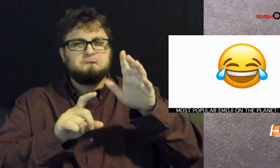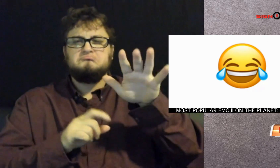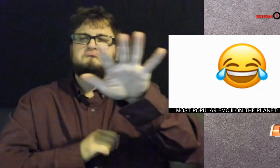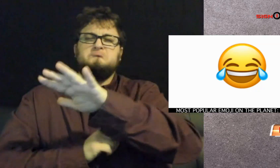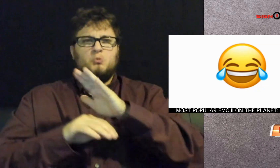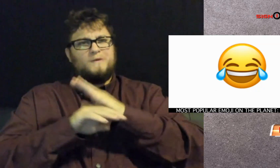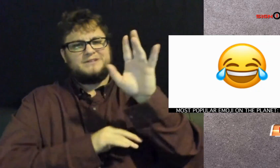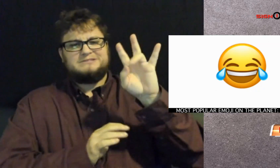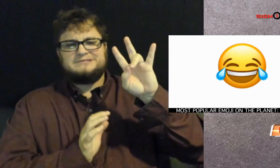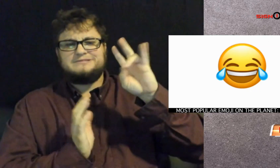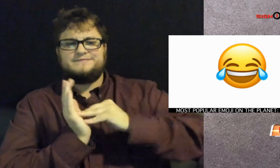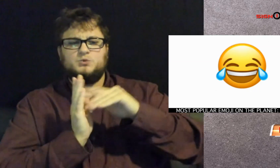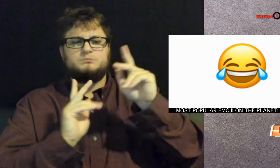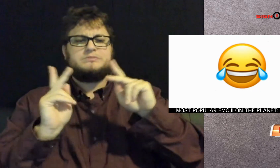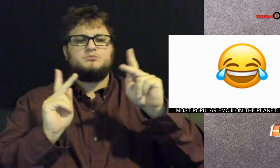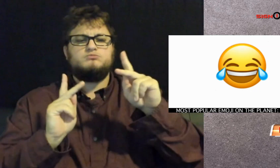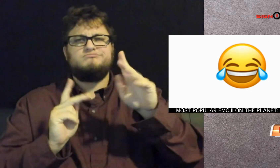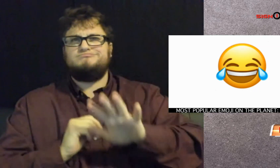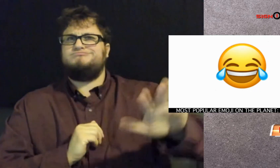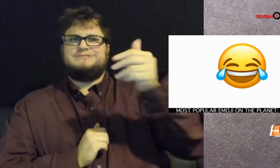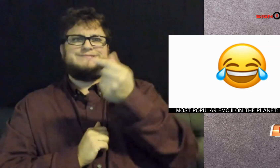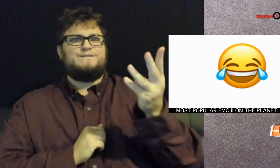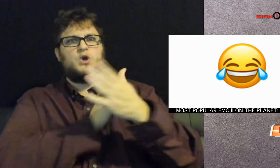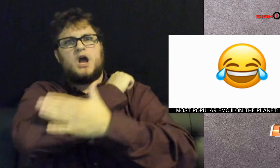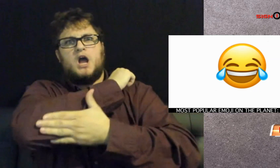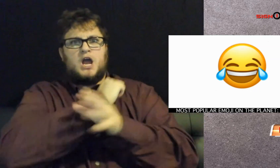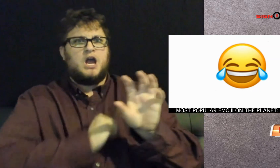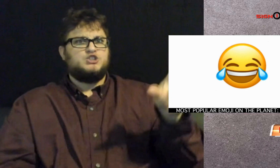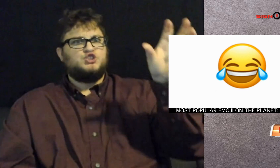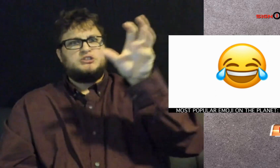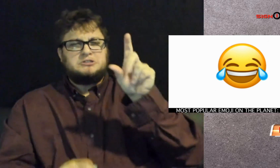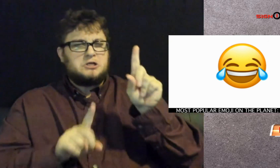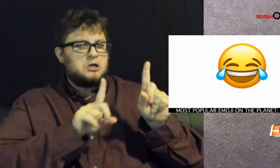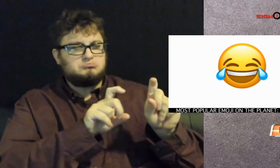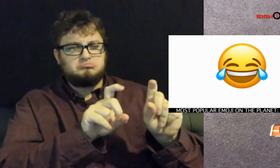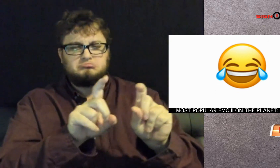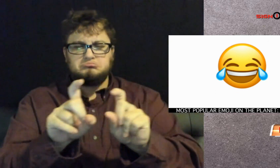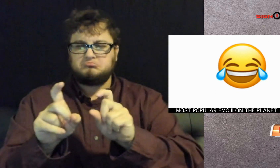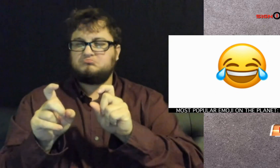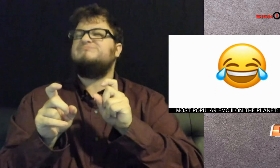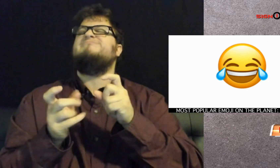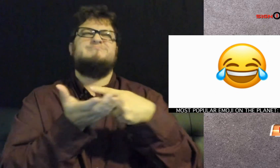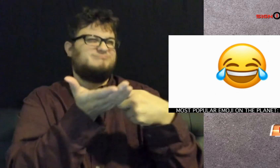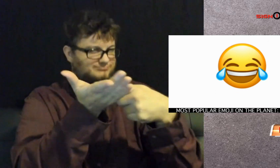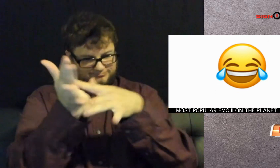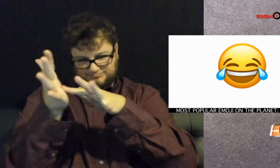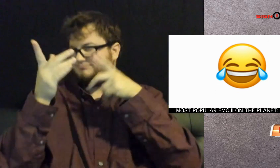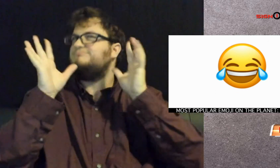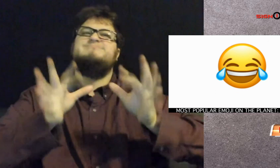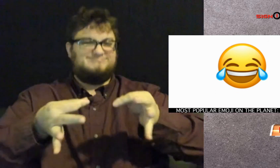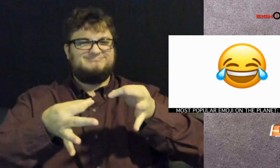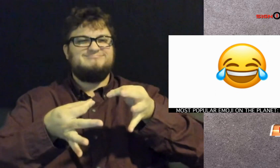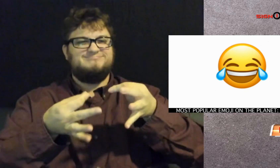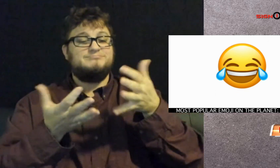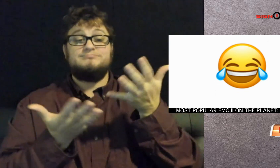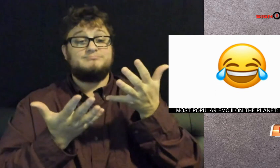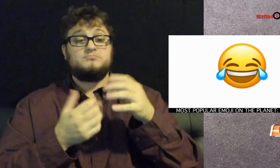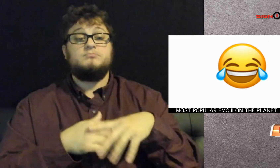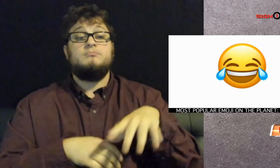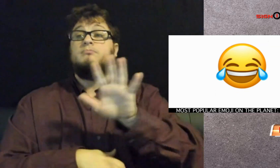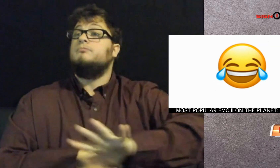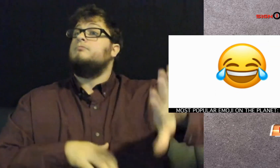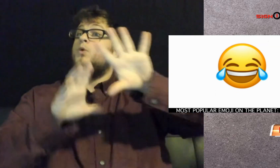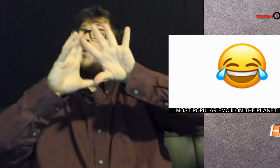software maker Adobe surveyed more than 7000 people across several countries and the debate is